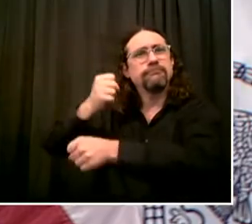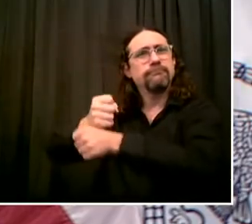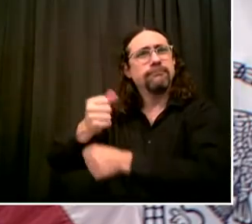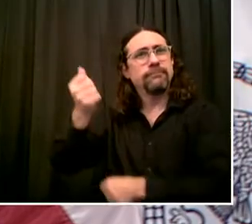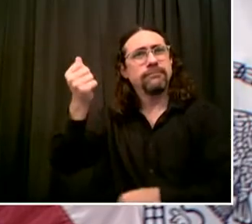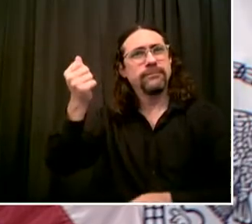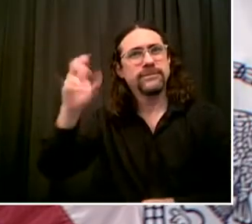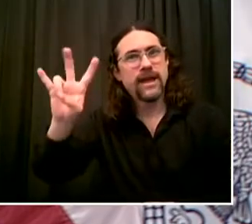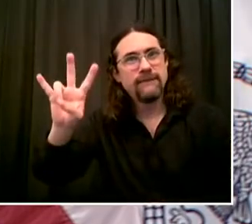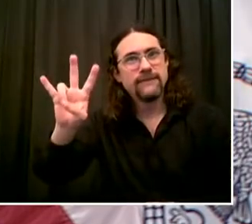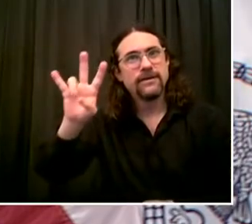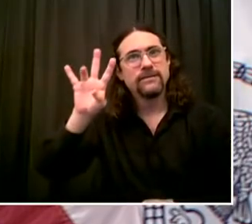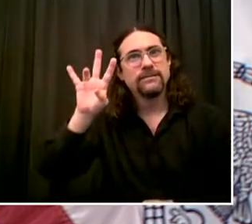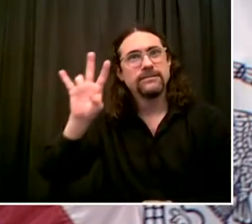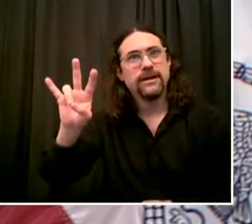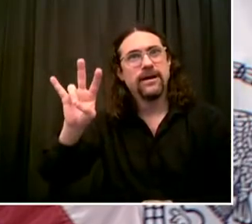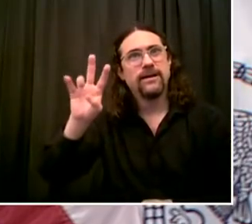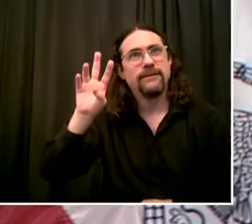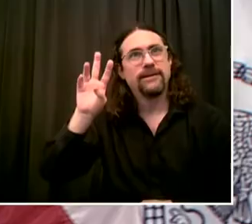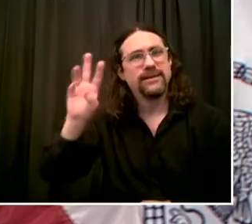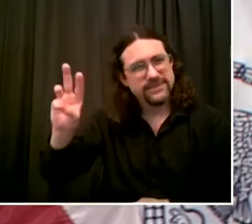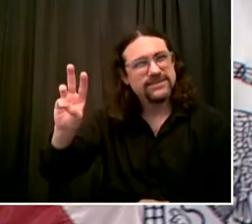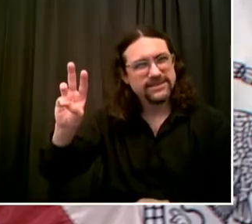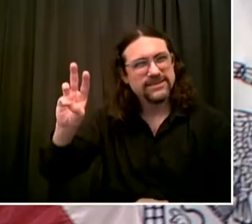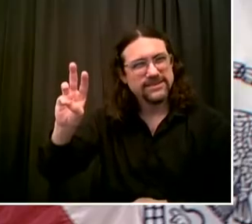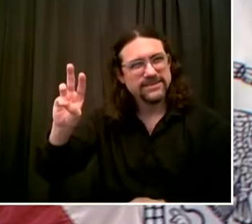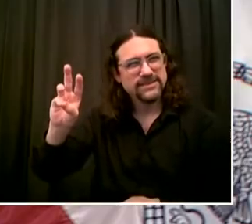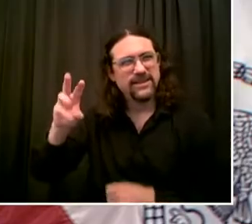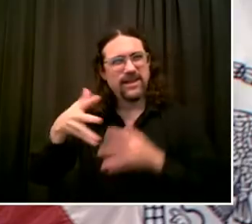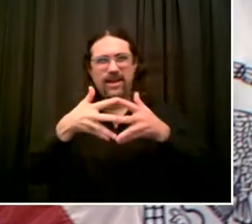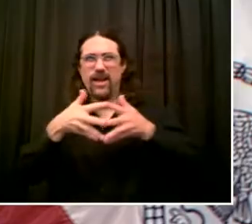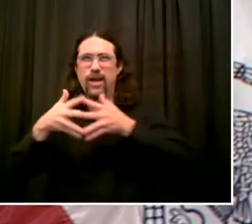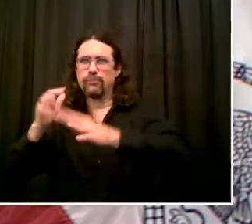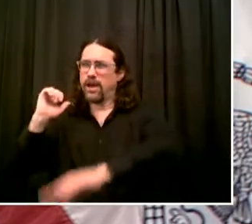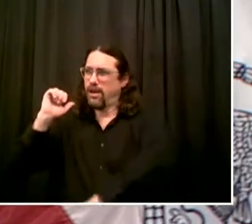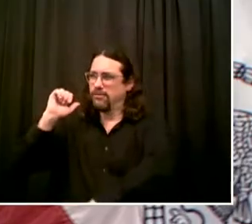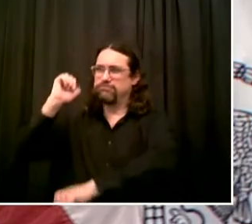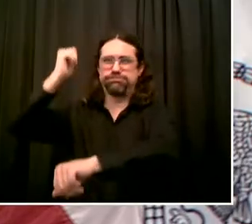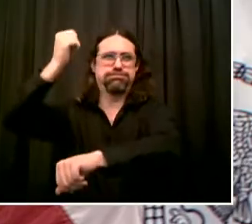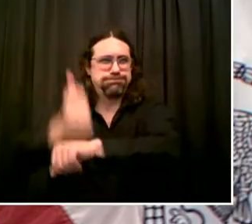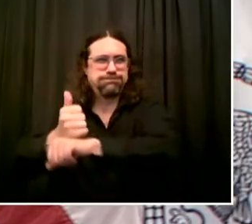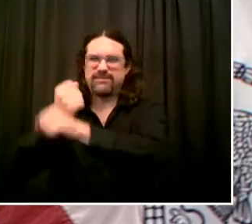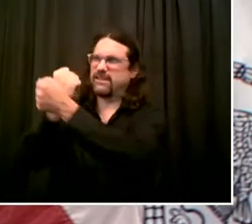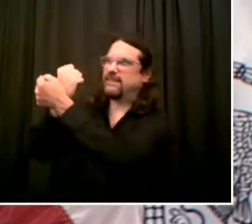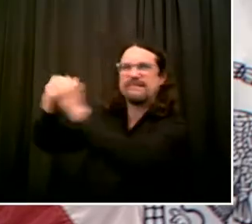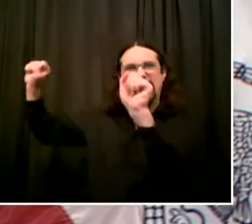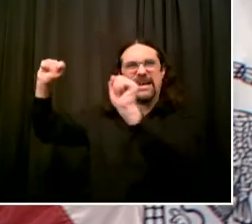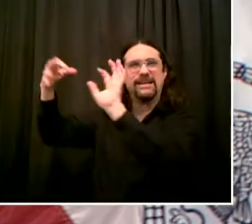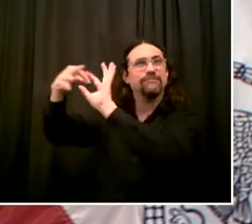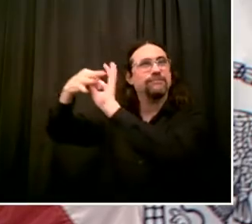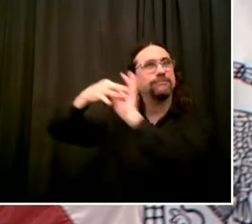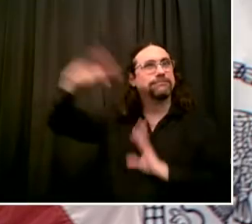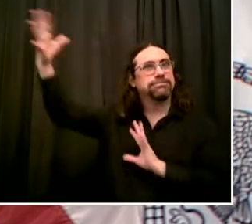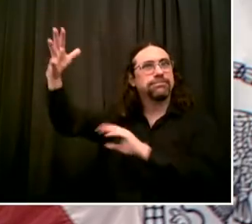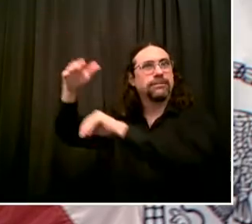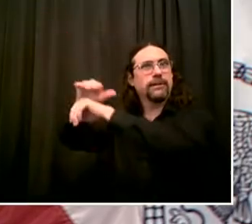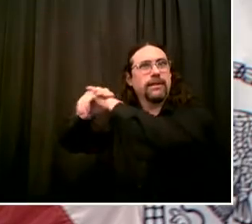WE ARFIE GHNTIG SHOULDER TO SHOULDER IN THE FIGHT OF FREEDOM FROM THE CORONAVUSIR.